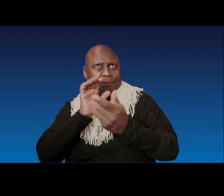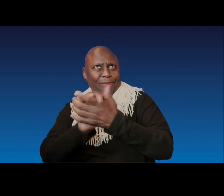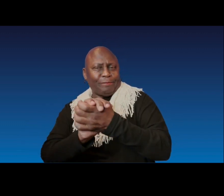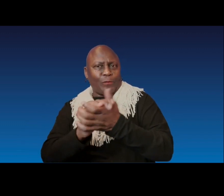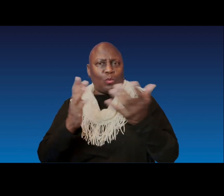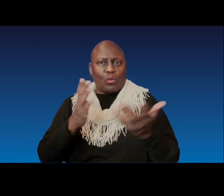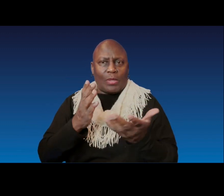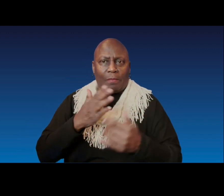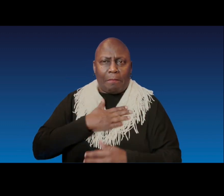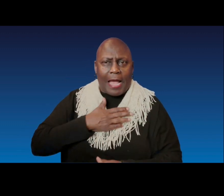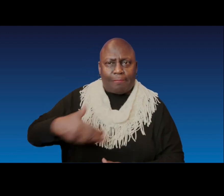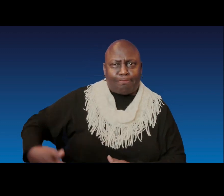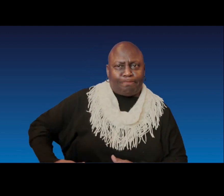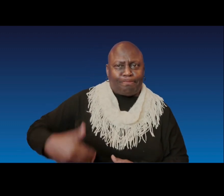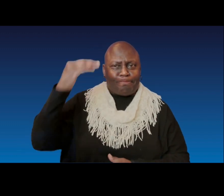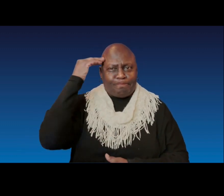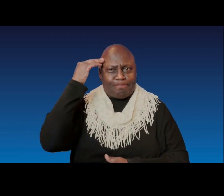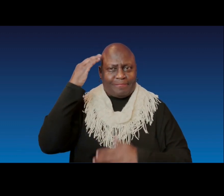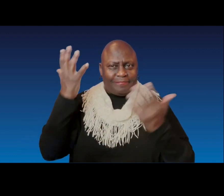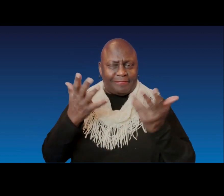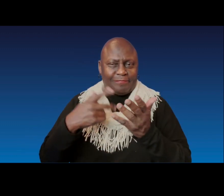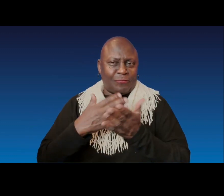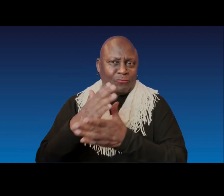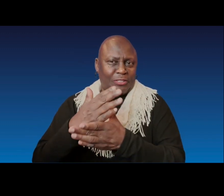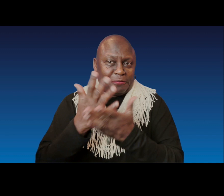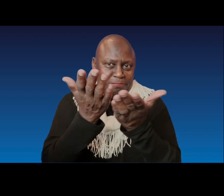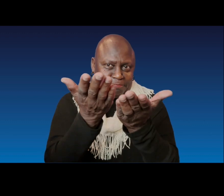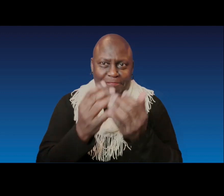I'm just sharing what my beliefs in my epistemology are.